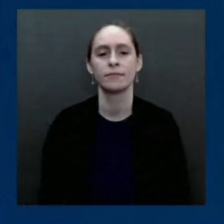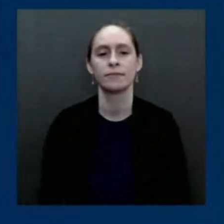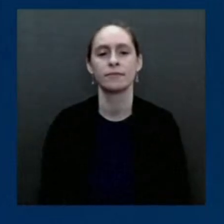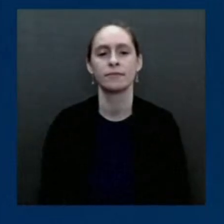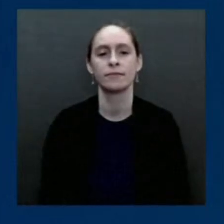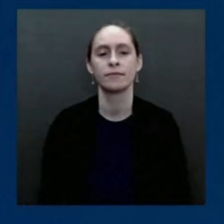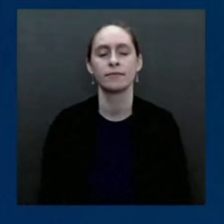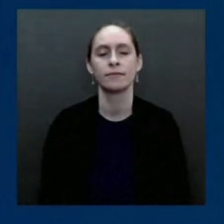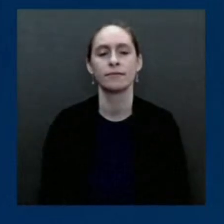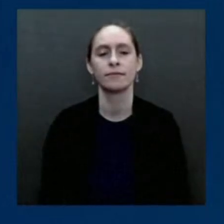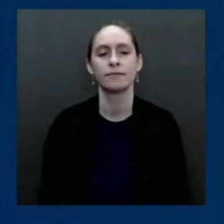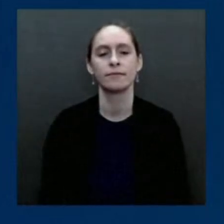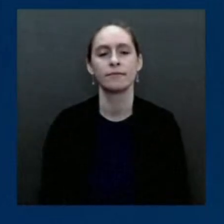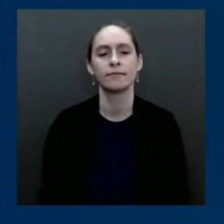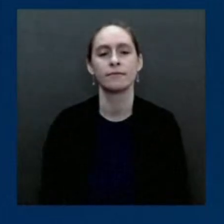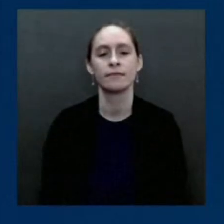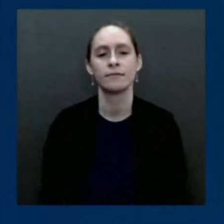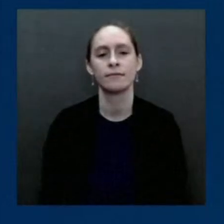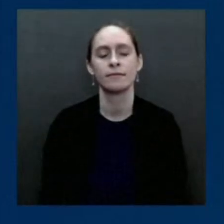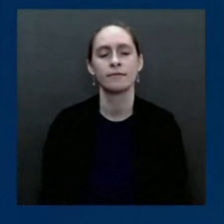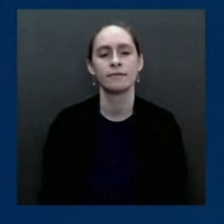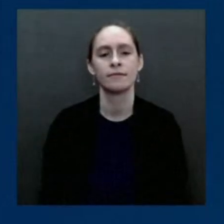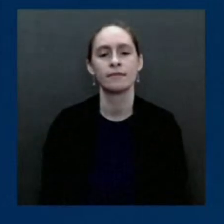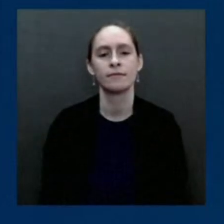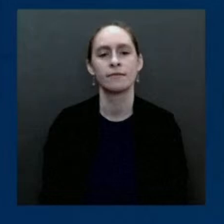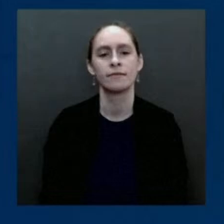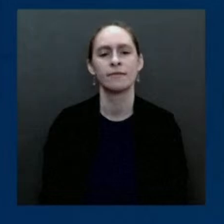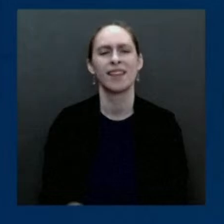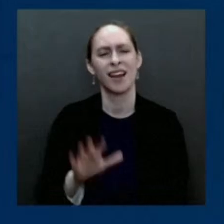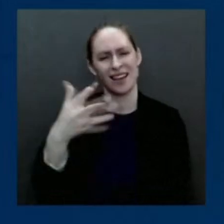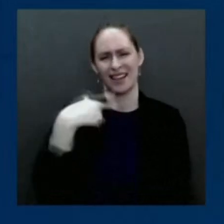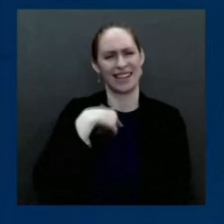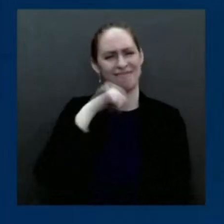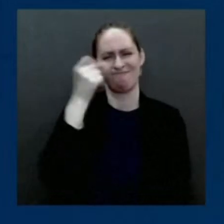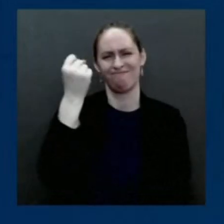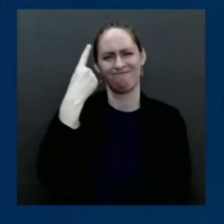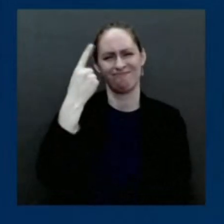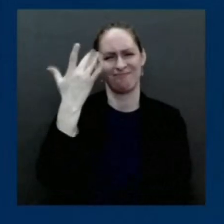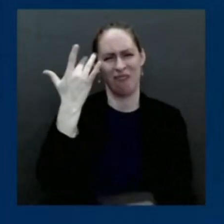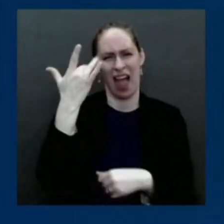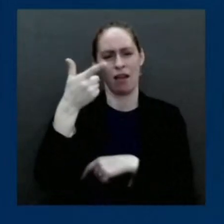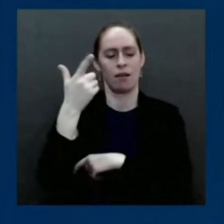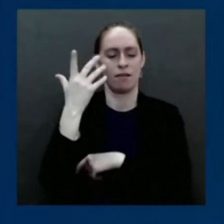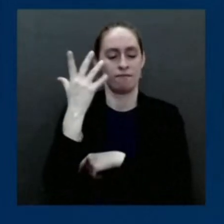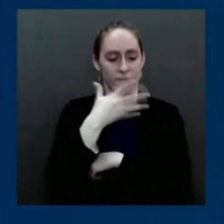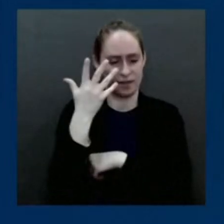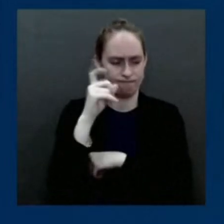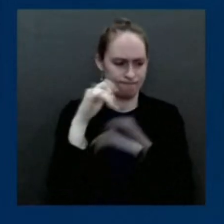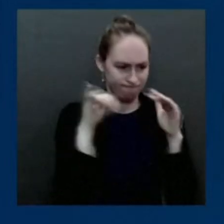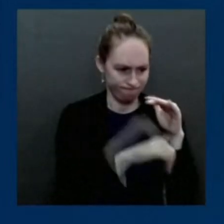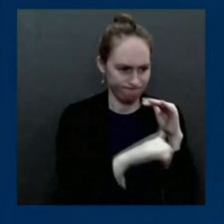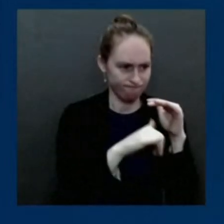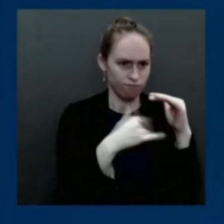ON WHY ISOLATION GUIDELINES DON'T INCLUDE SUGGESTING A NEGATIVE ANT JEN TEST. IF PEOPLE CAN GET ONE WHY